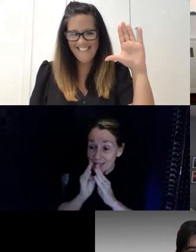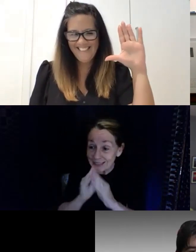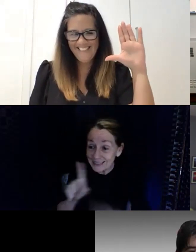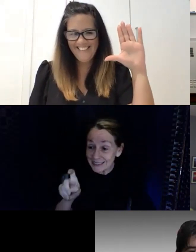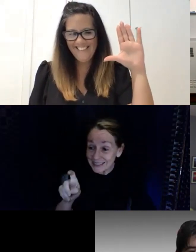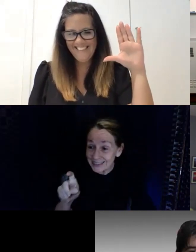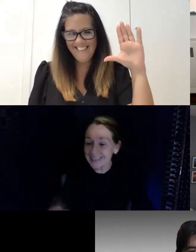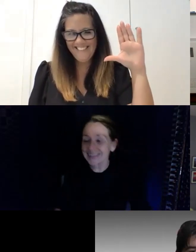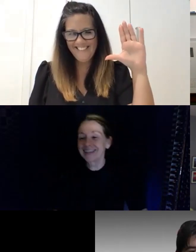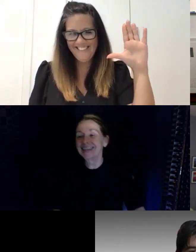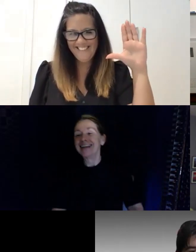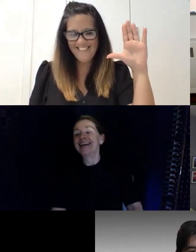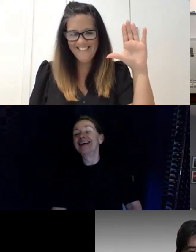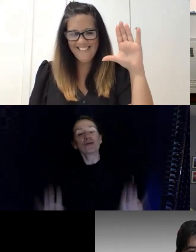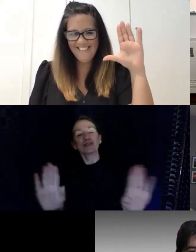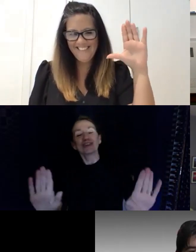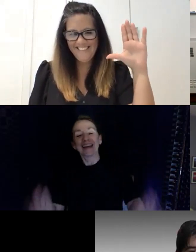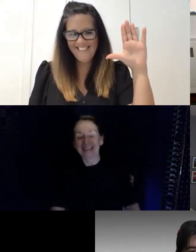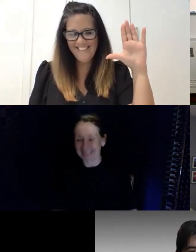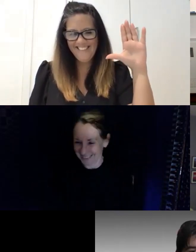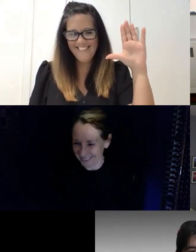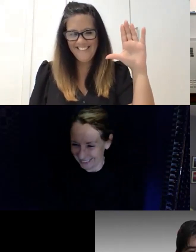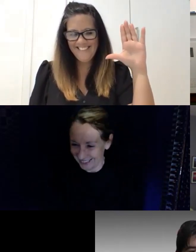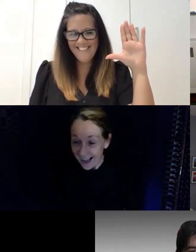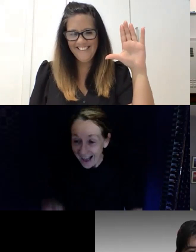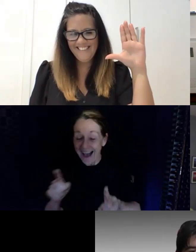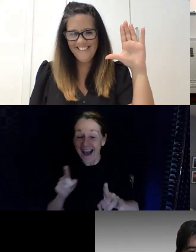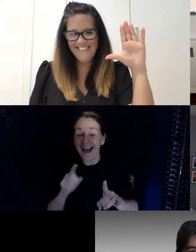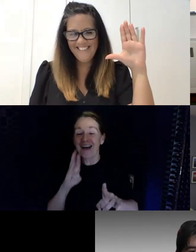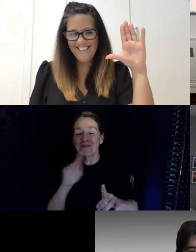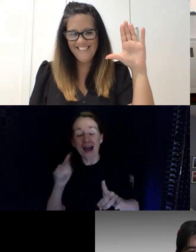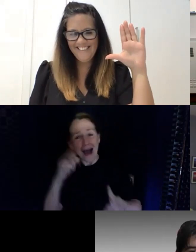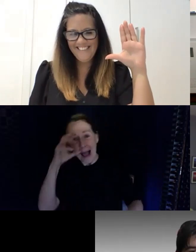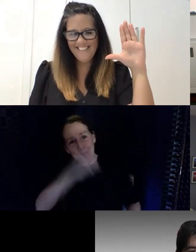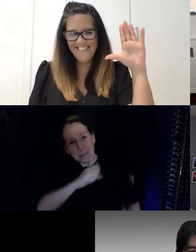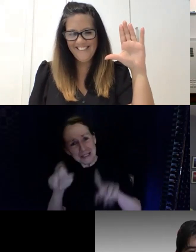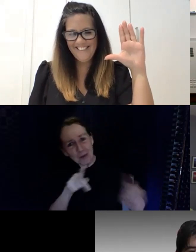THAT'S THE ONE WHERE MY FACE BECAME RED LIKE A TOMATO. YOU DON'T REMEMBER THAT? . IT WAS GREAT.